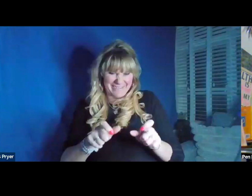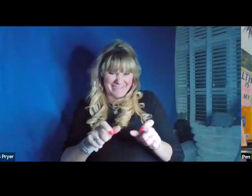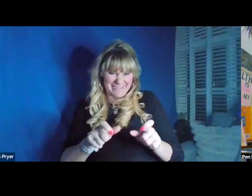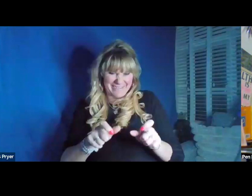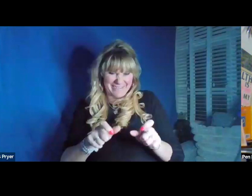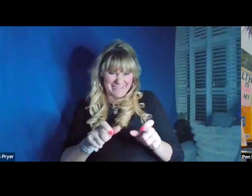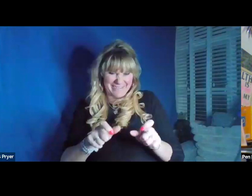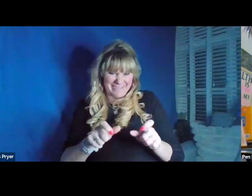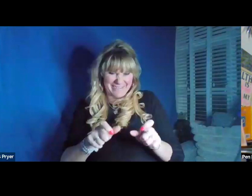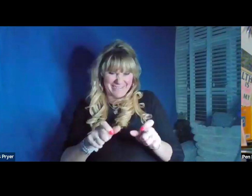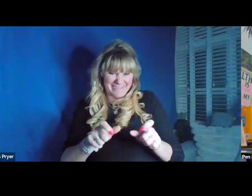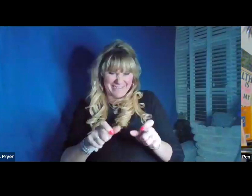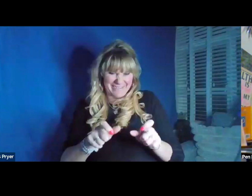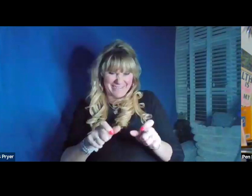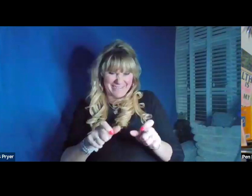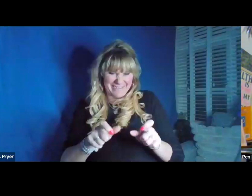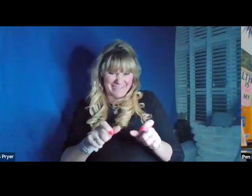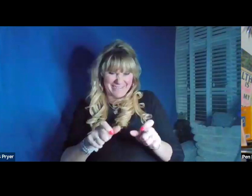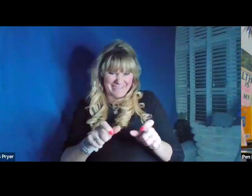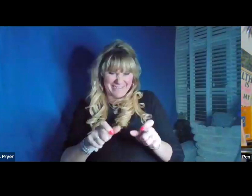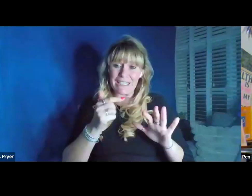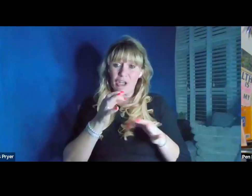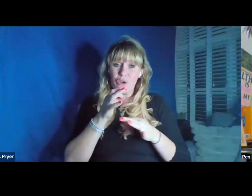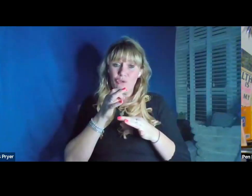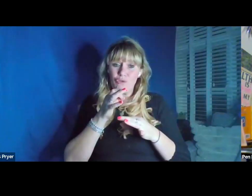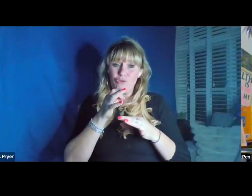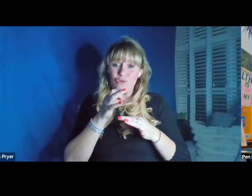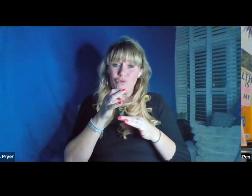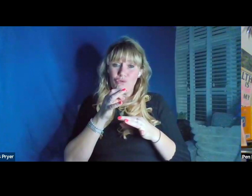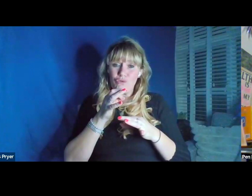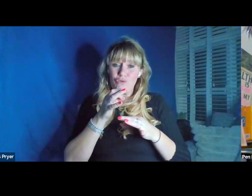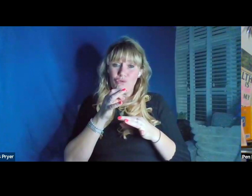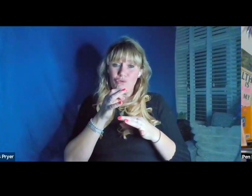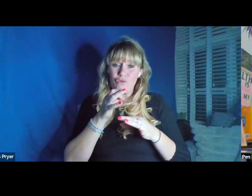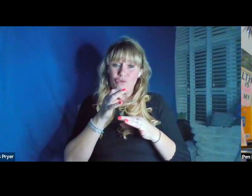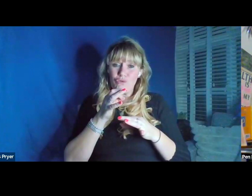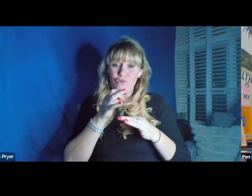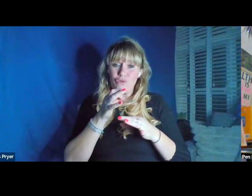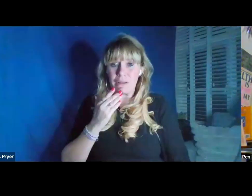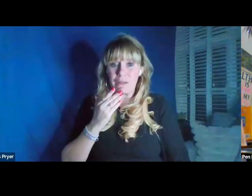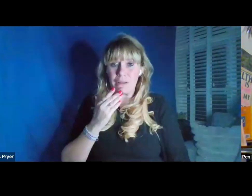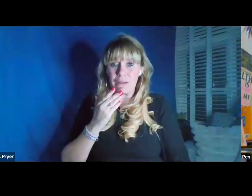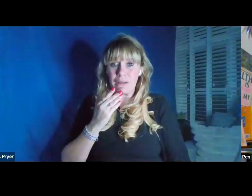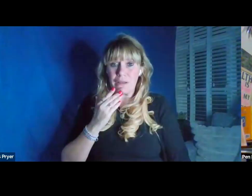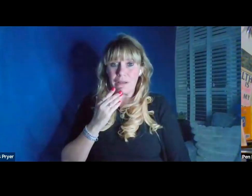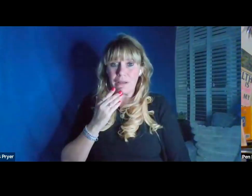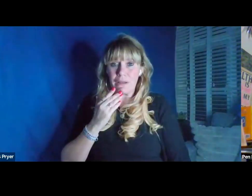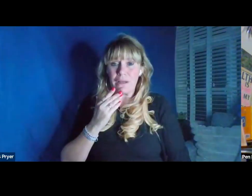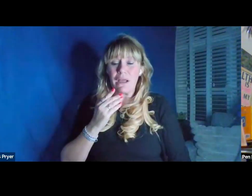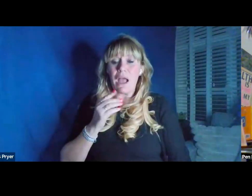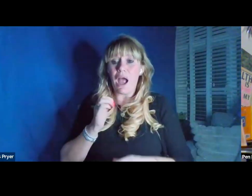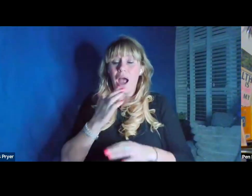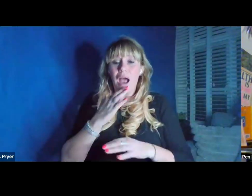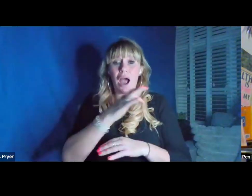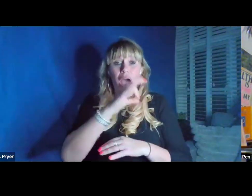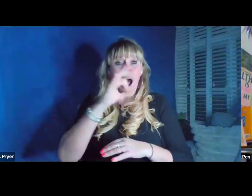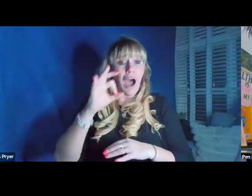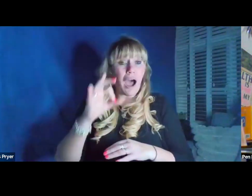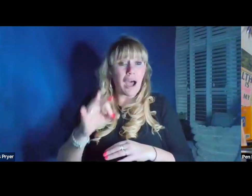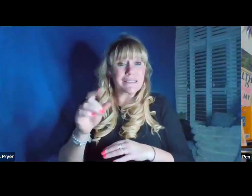Fornication on the TV screen, I asked her what did it mean, Linda who was 17,